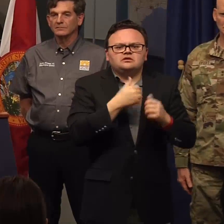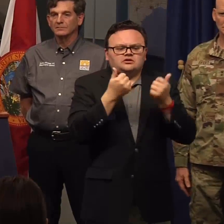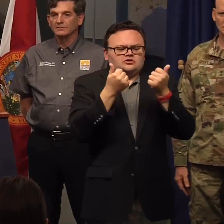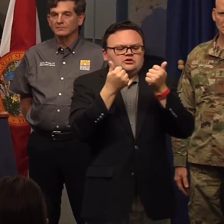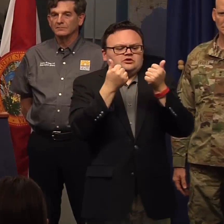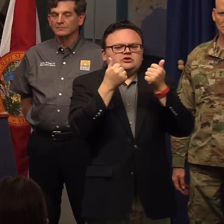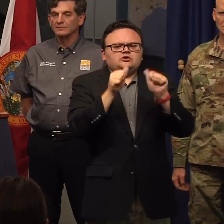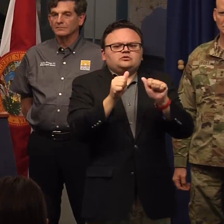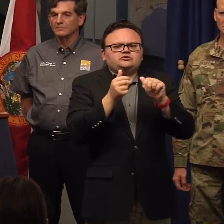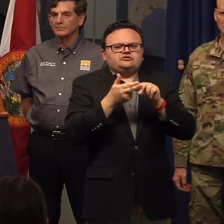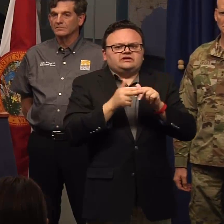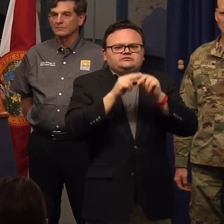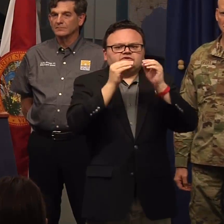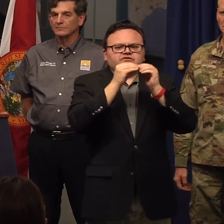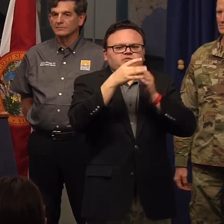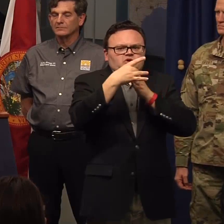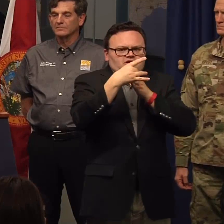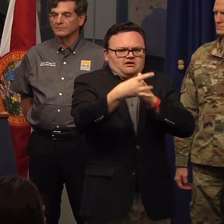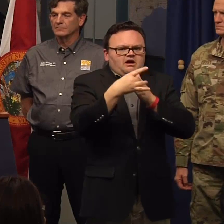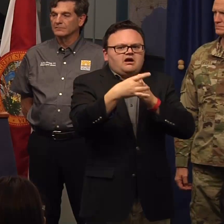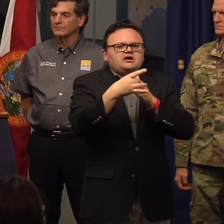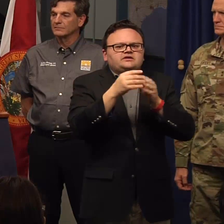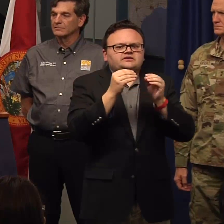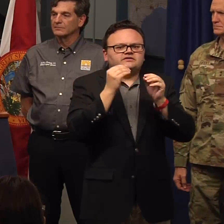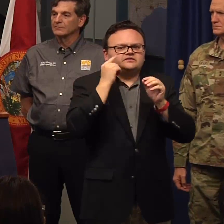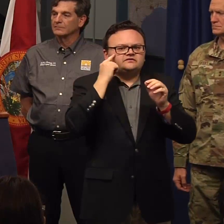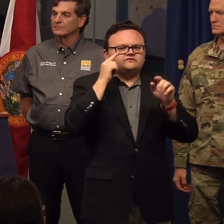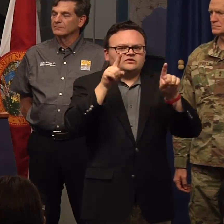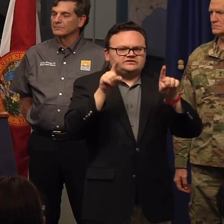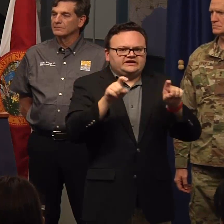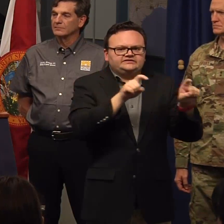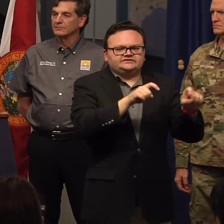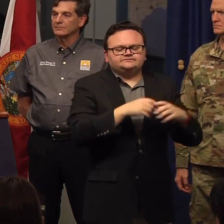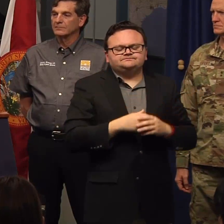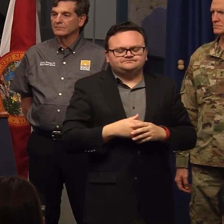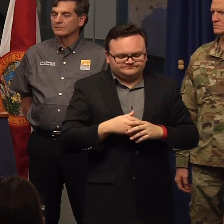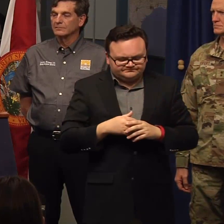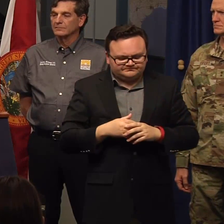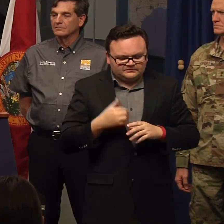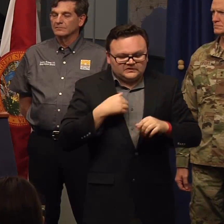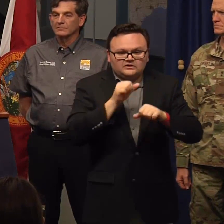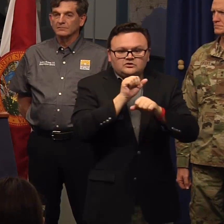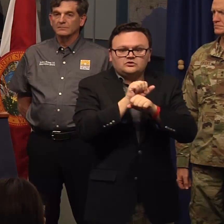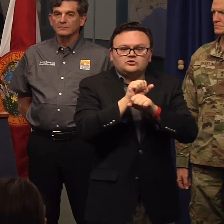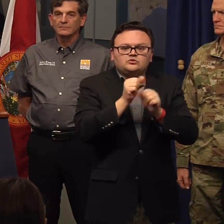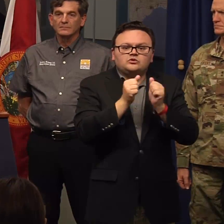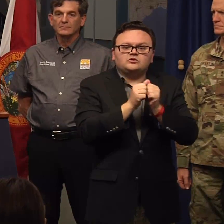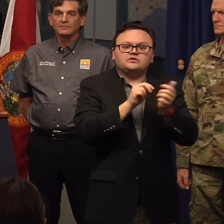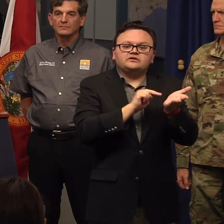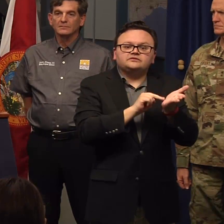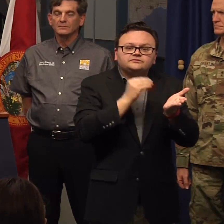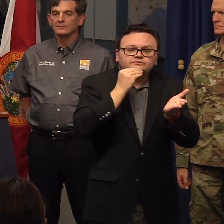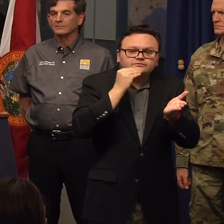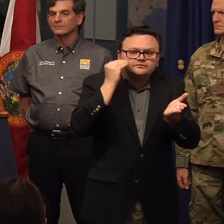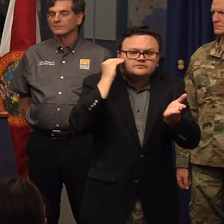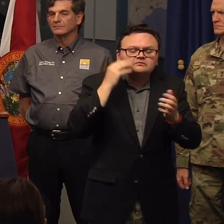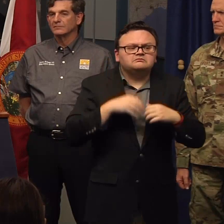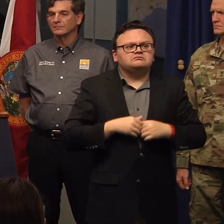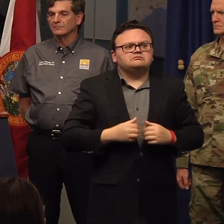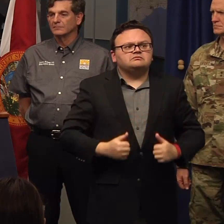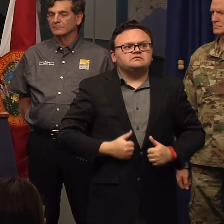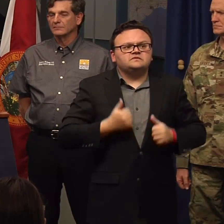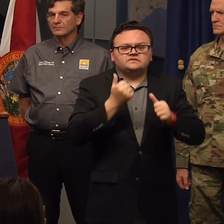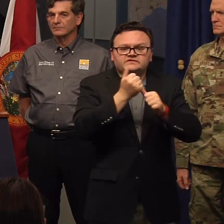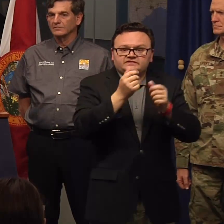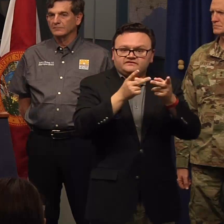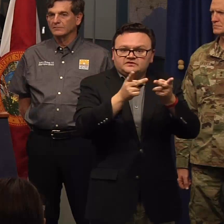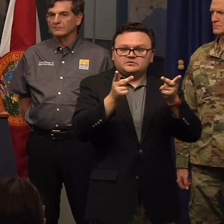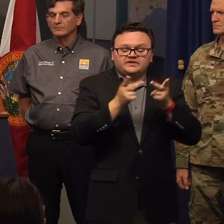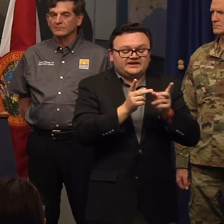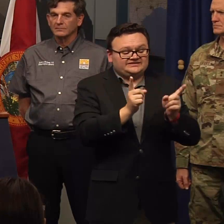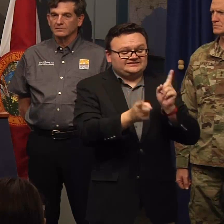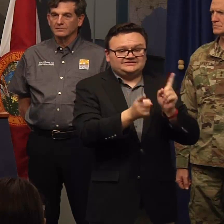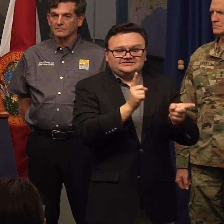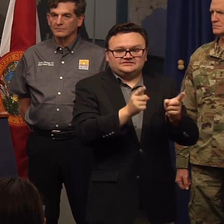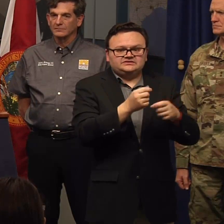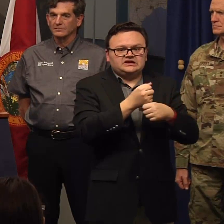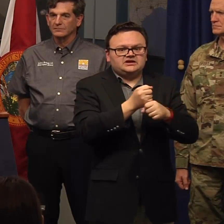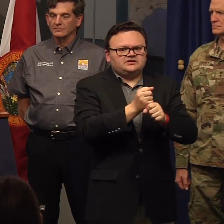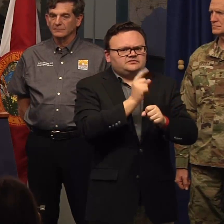CARE FACILITY TO LATER BE